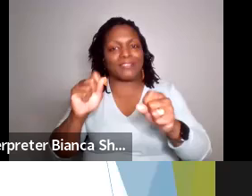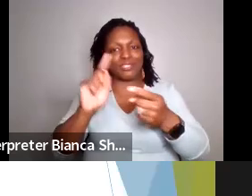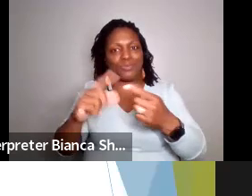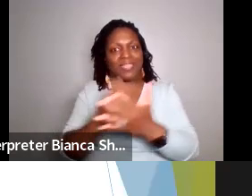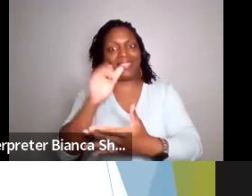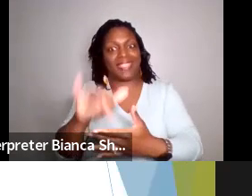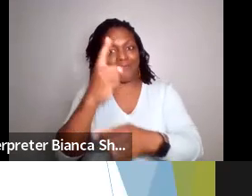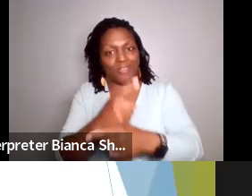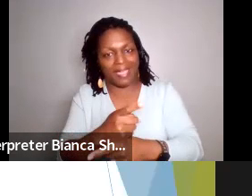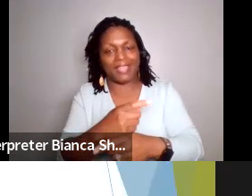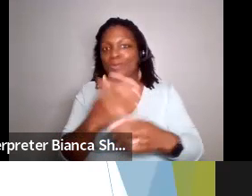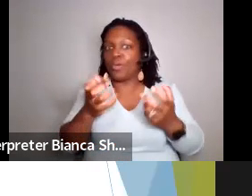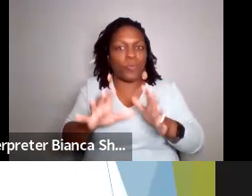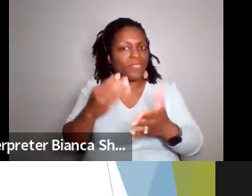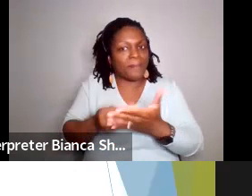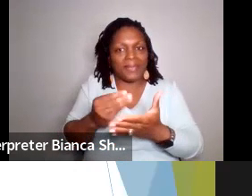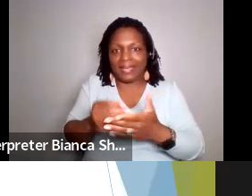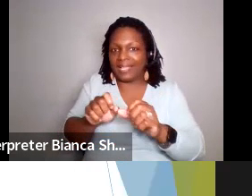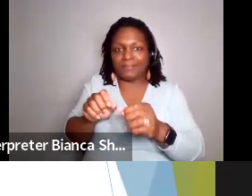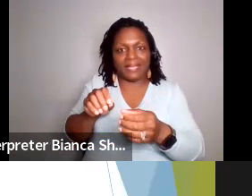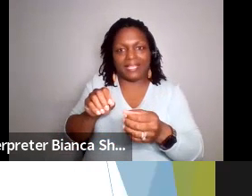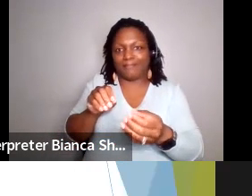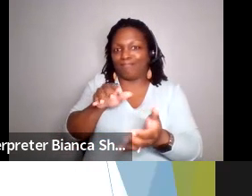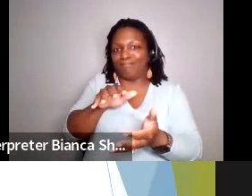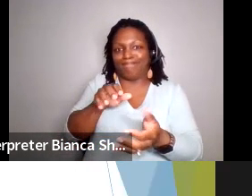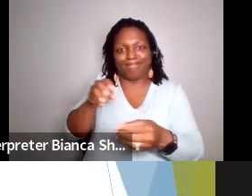So we're trying really hard to make sure that we get that straight.